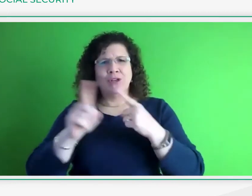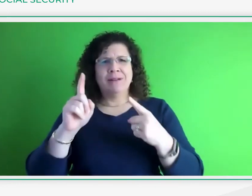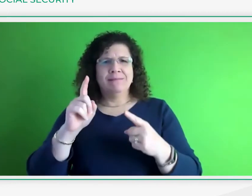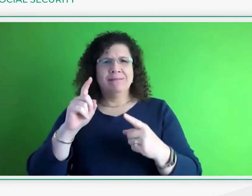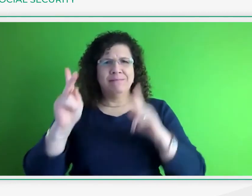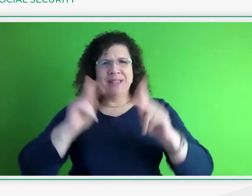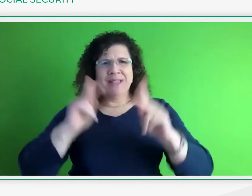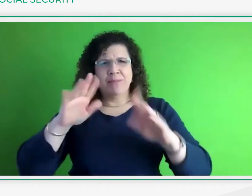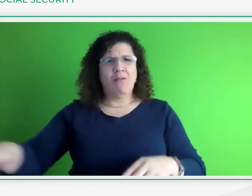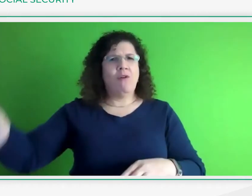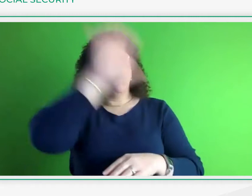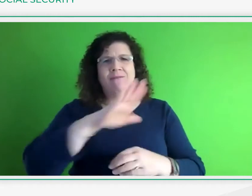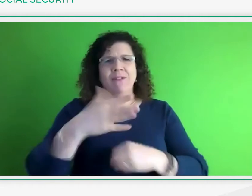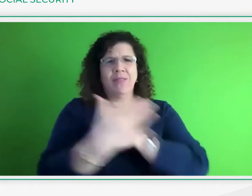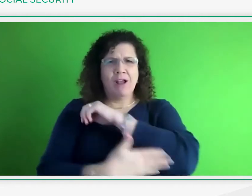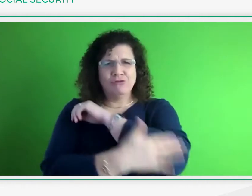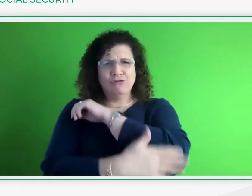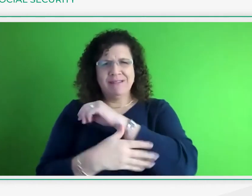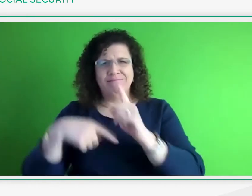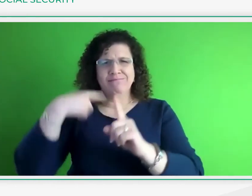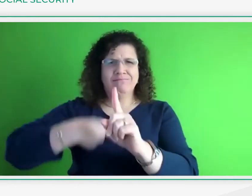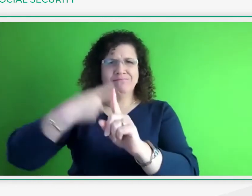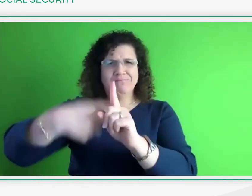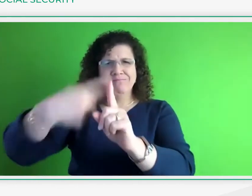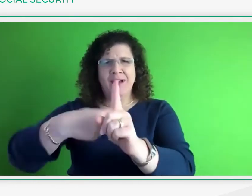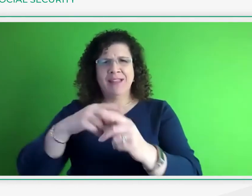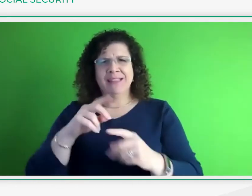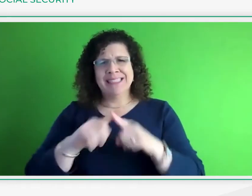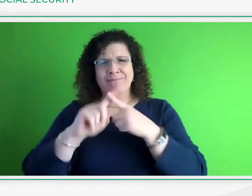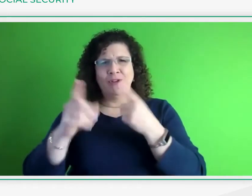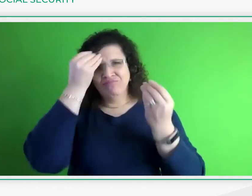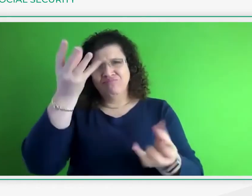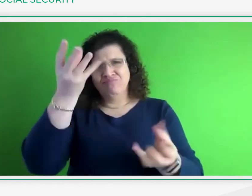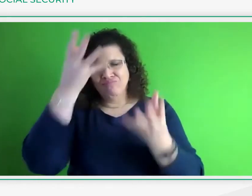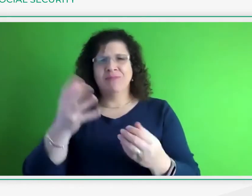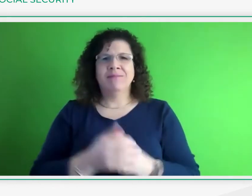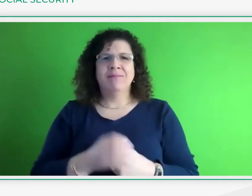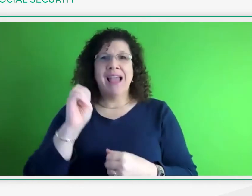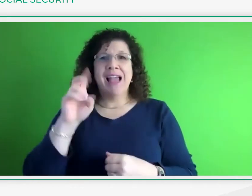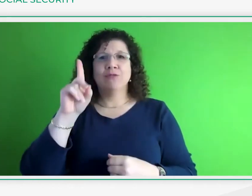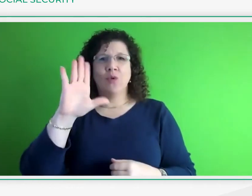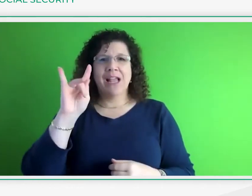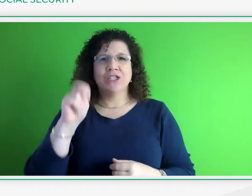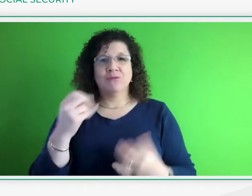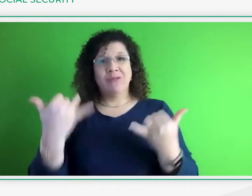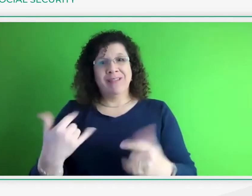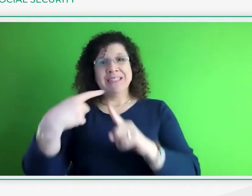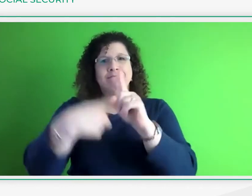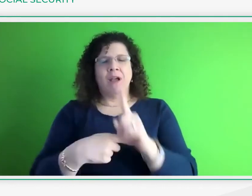or webinar for people throughout the United States that are needing to have some financial